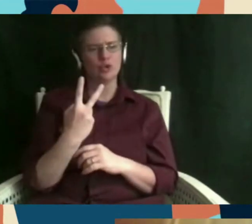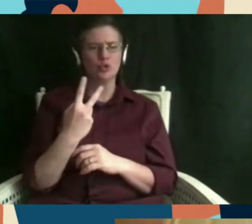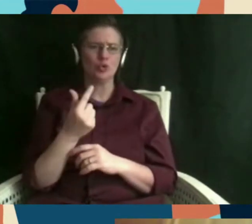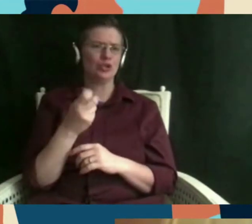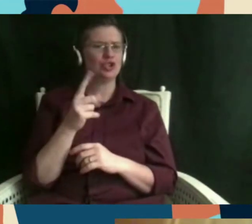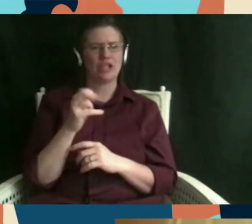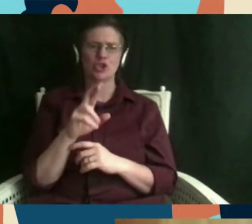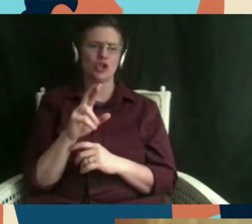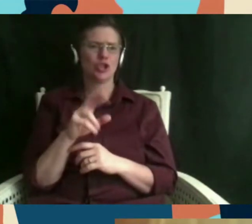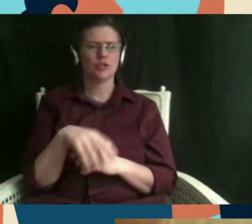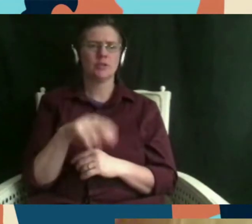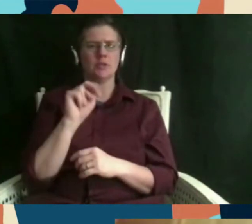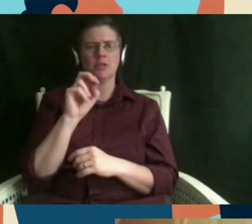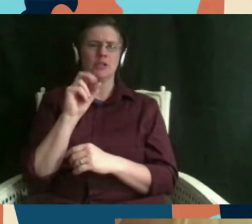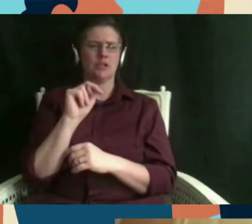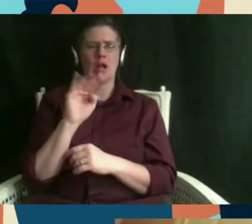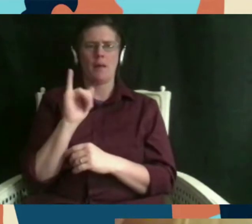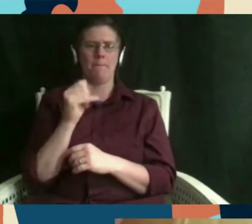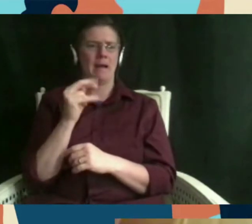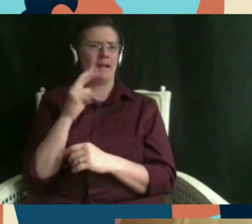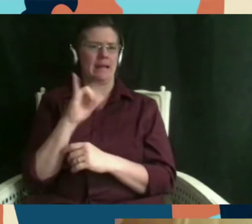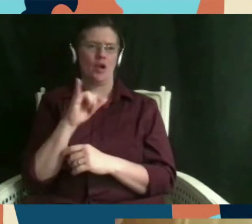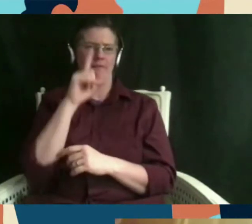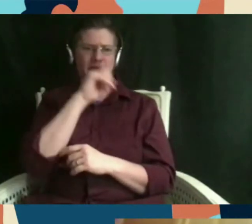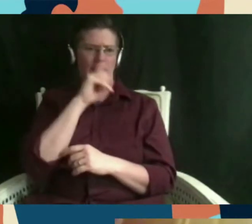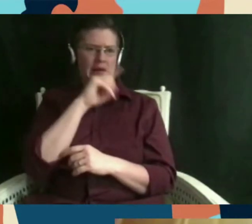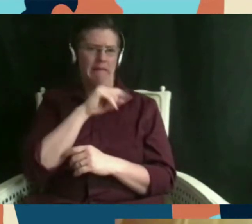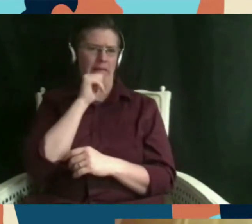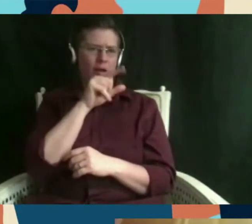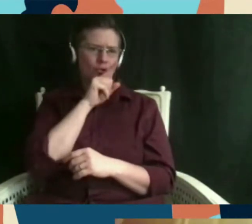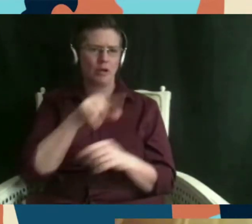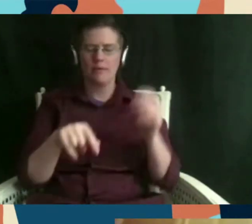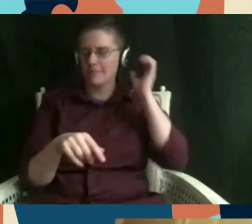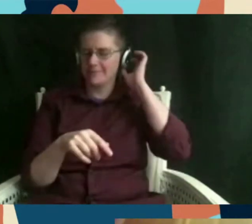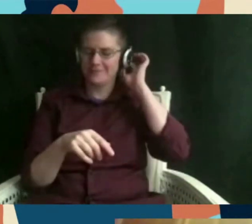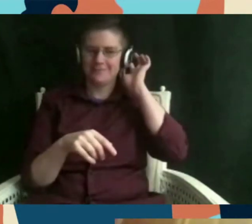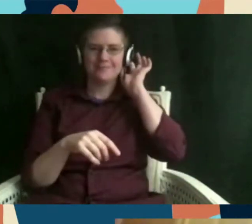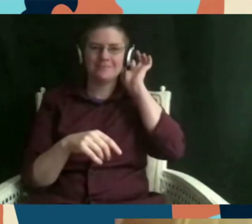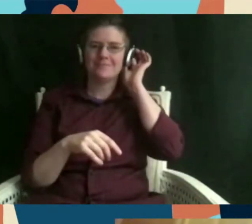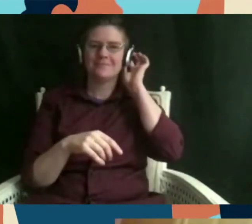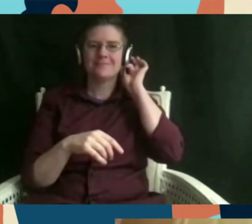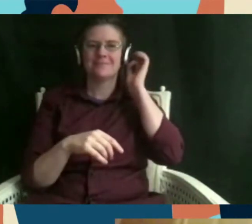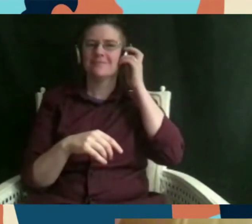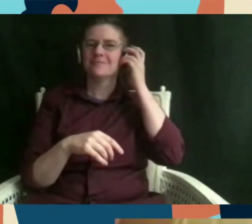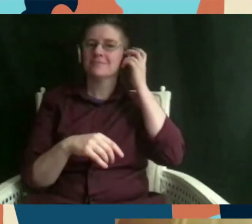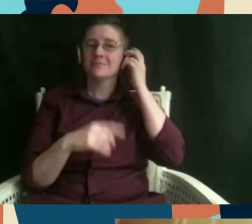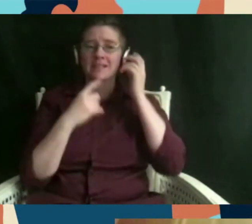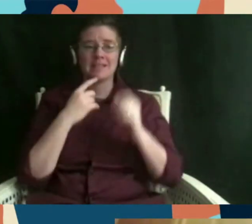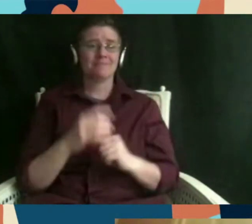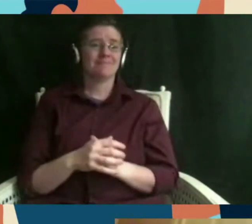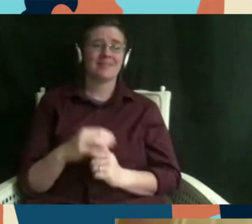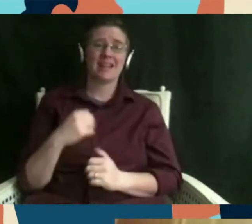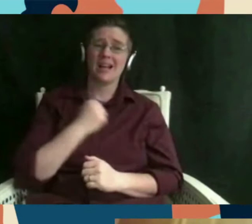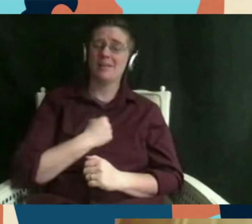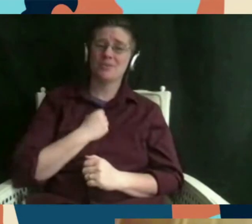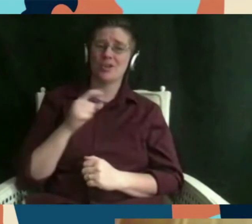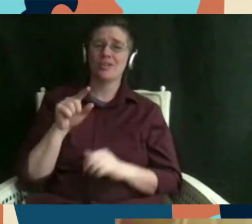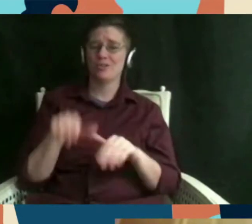blah blah blah i say to them i'm sorry you grew up in a society that forced you to believe that